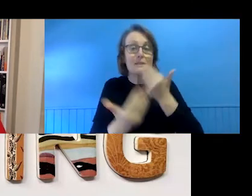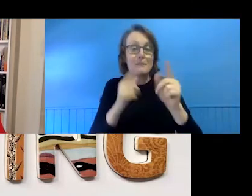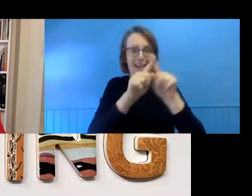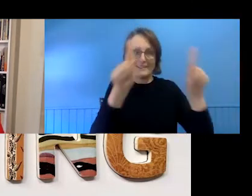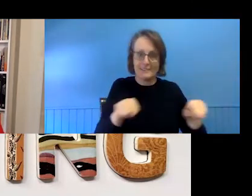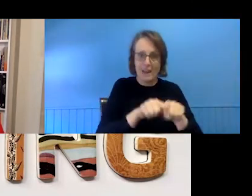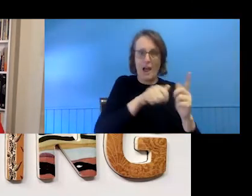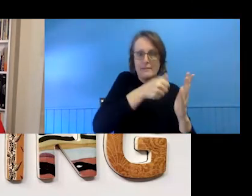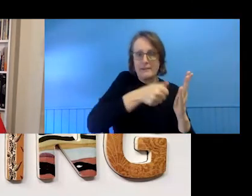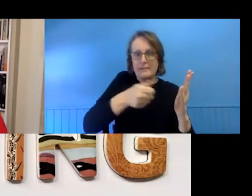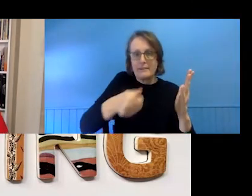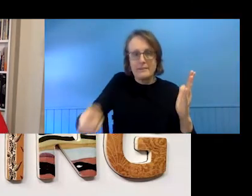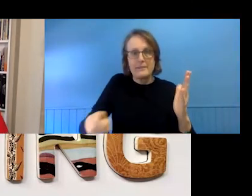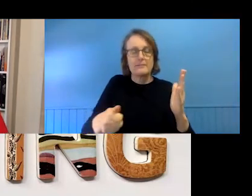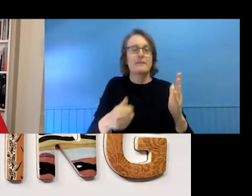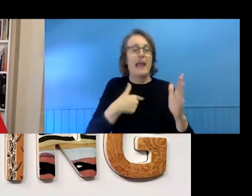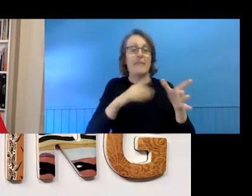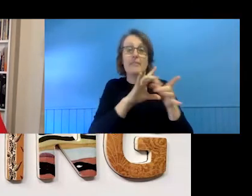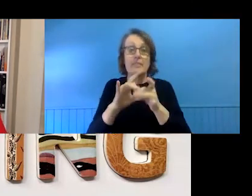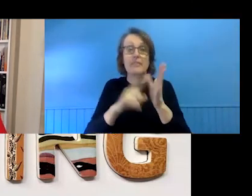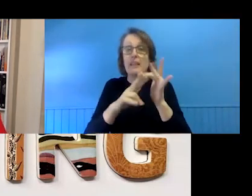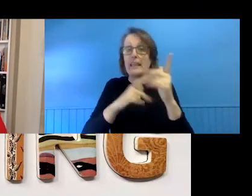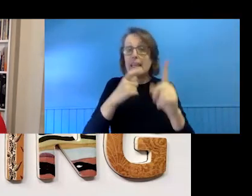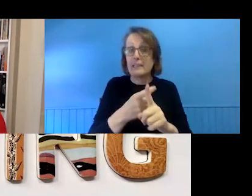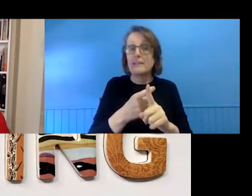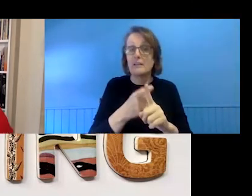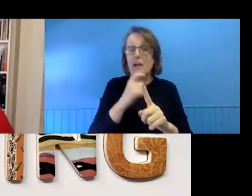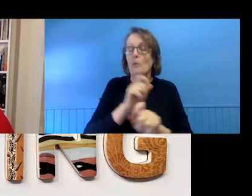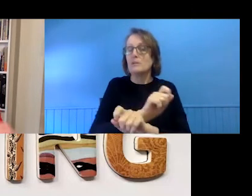all of the links that I'm going to be sharing with you, but those link